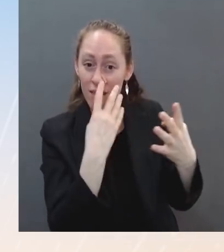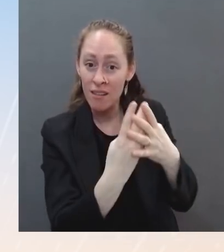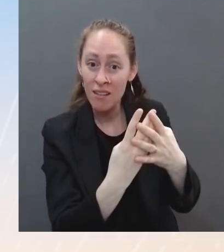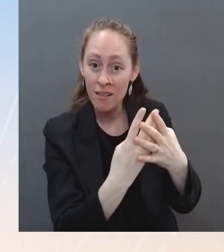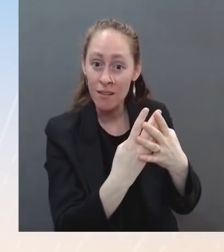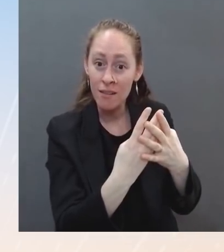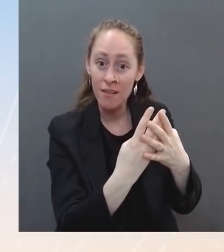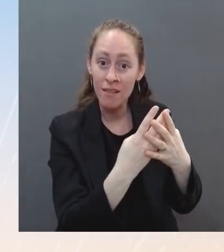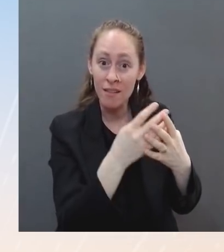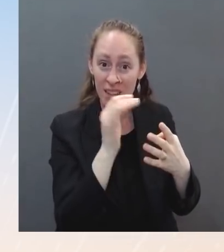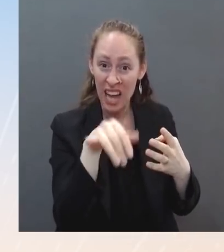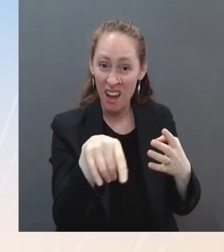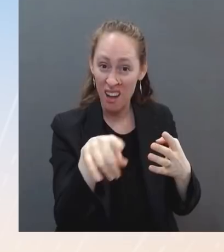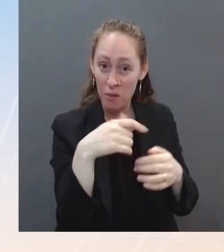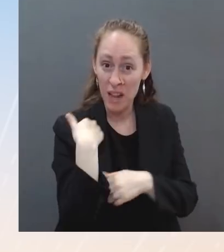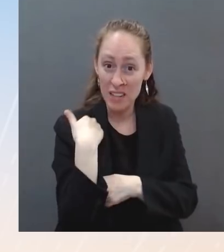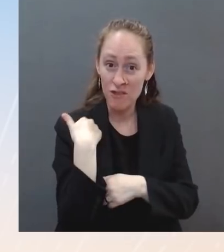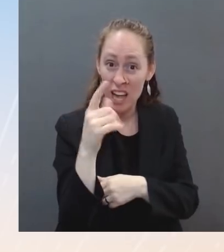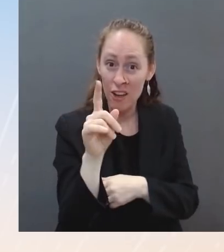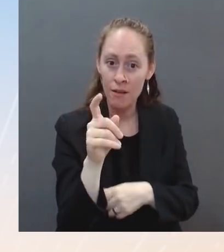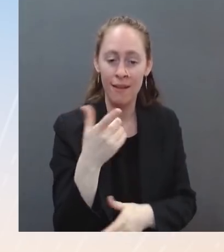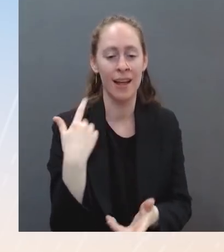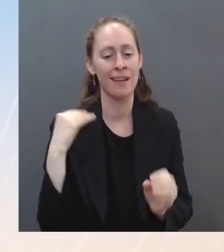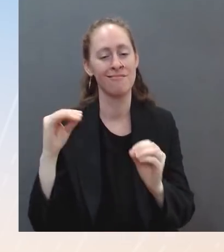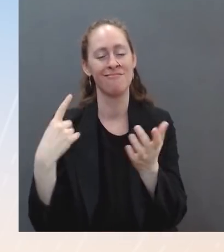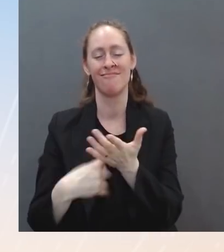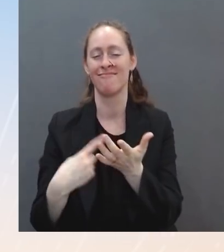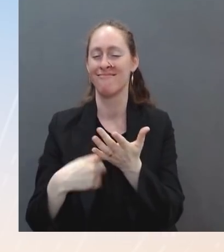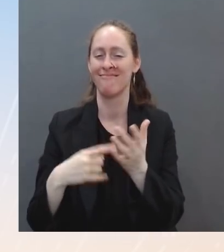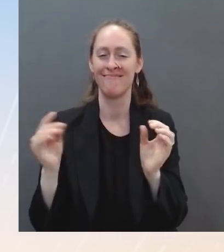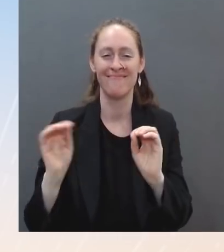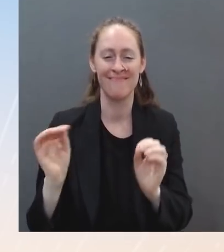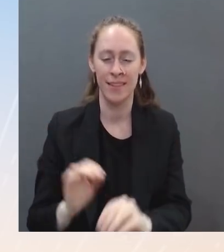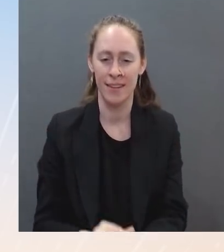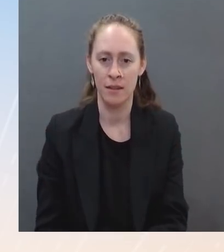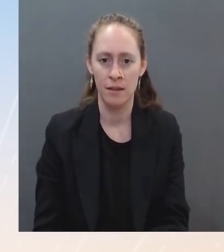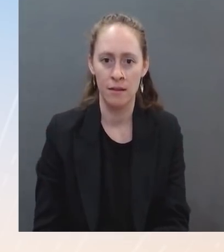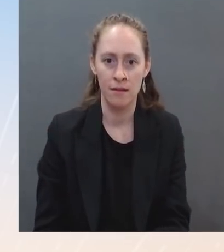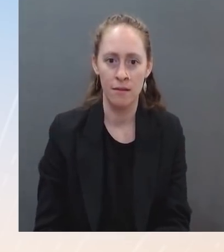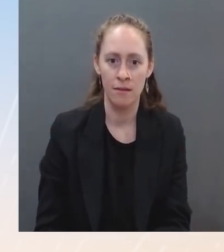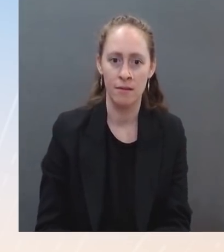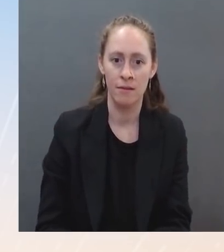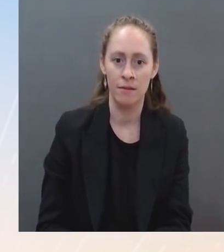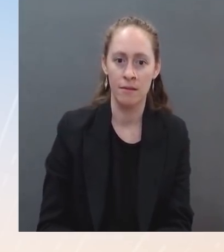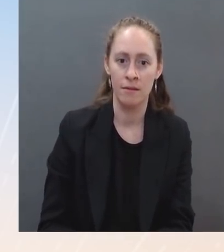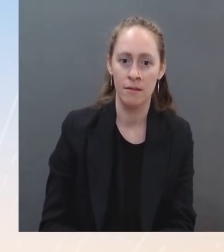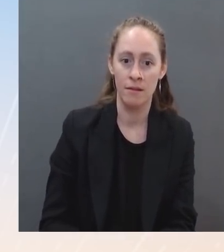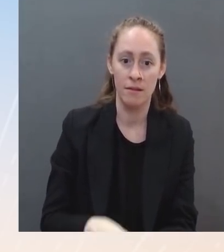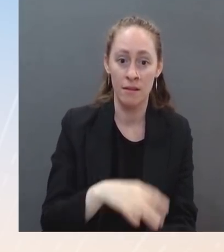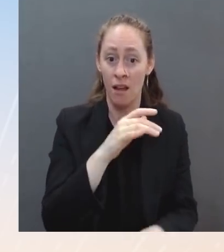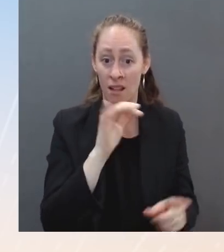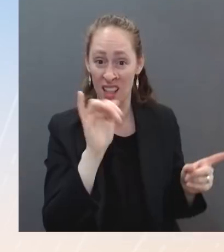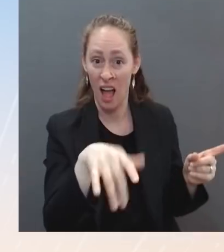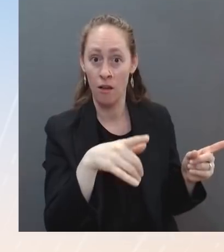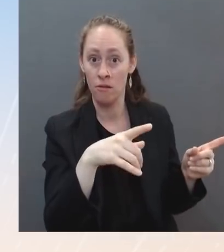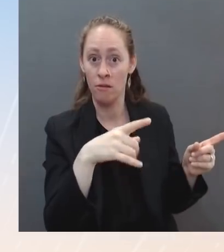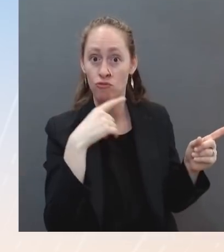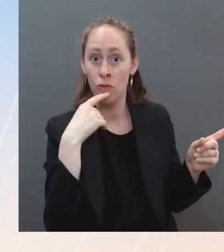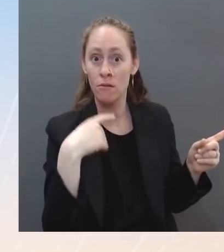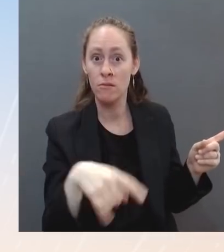Ms. Bedingfield: I think his words speak for him -- speak for themselves. >> The Press: Thank you. And -- >> Ms. Bedingfield: Alex. The Press: No, no -- sorry, I've got one more. Ms. Bedingfield: Sure. The Press: President Biden has not spoken